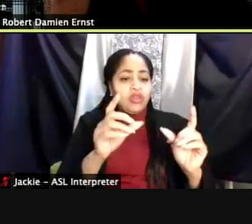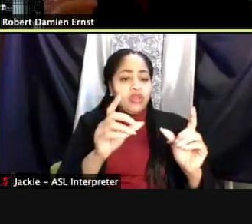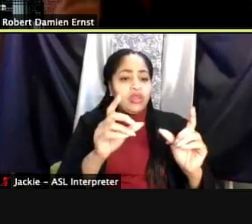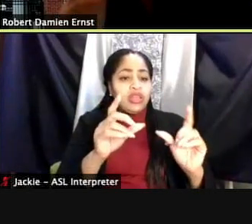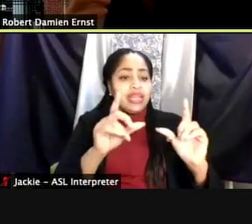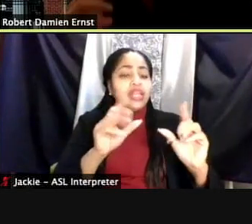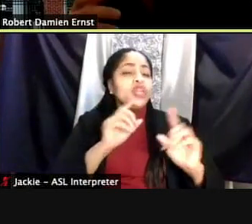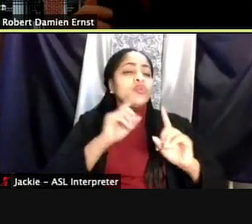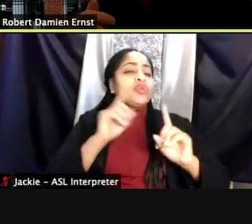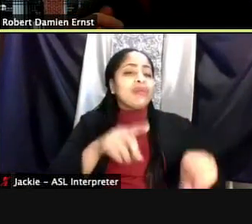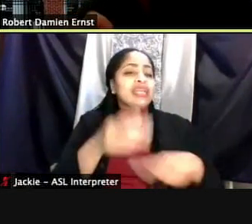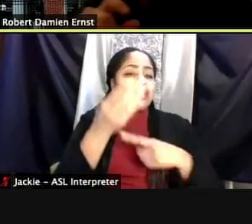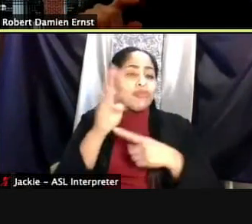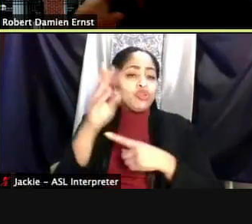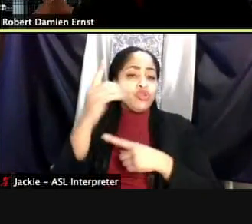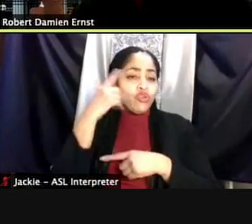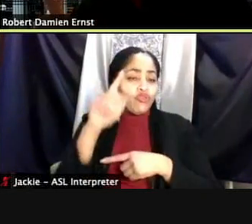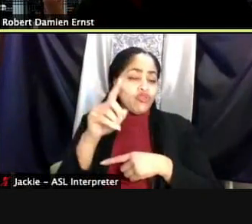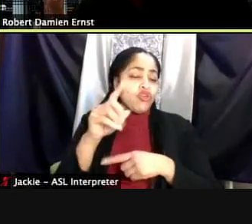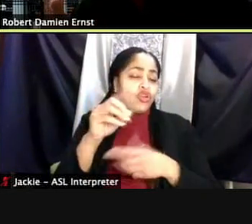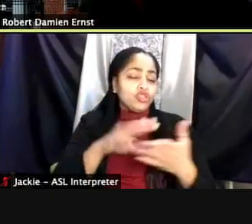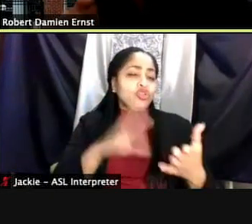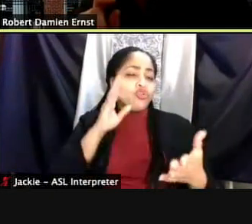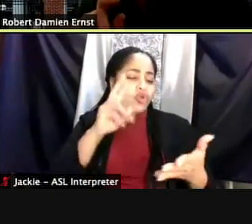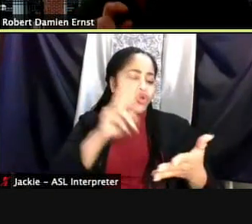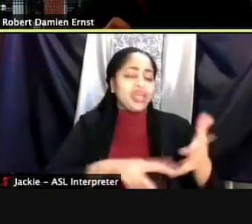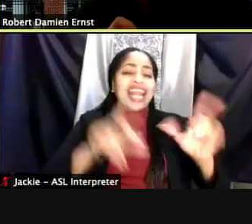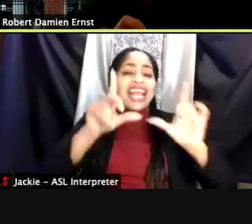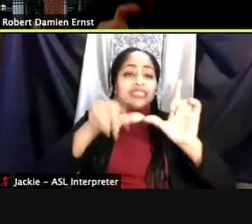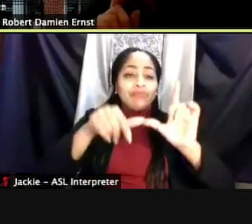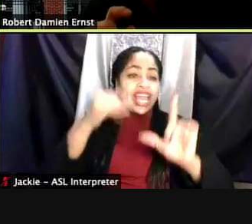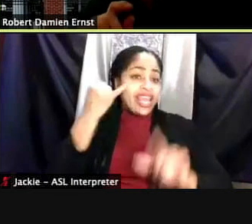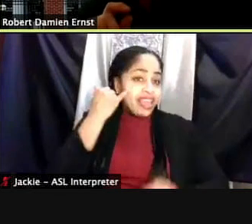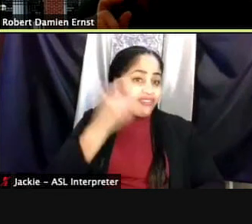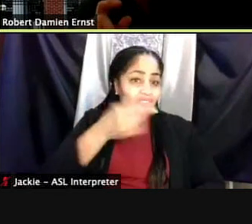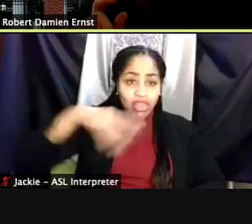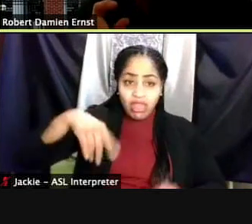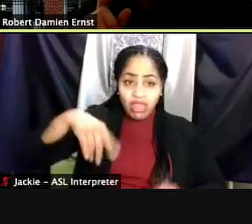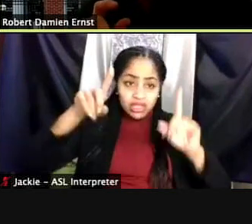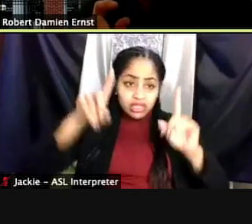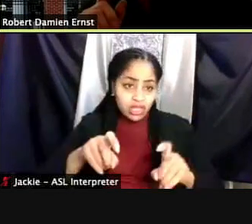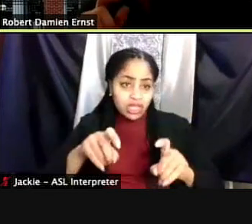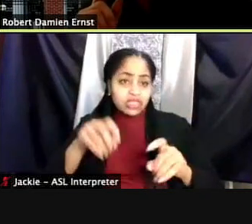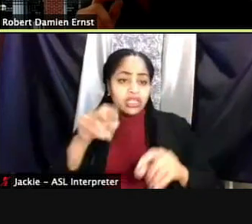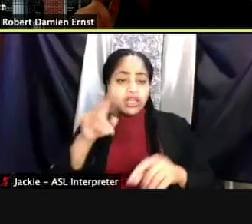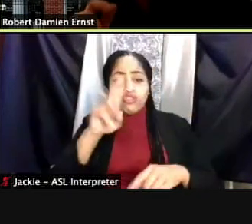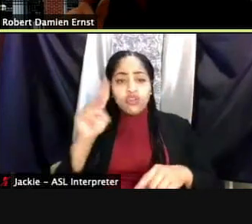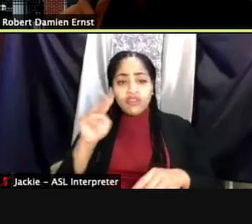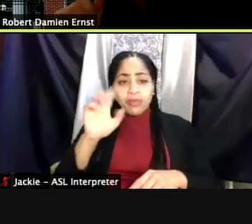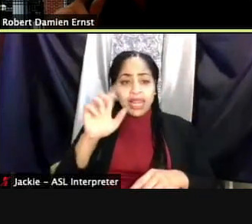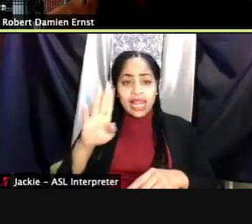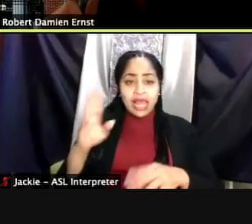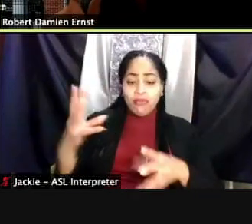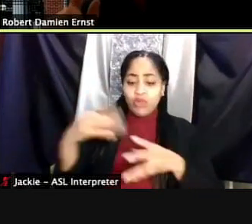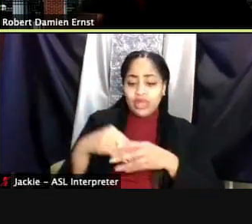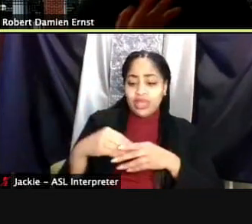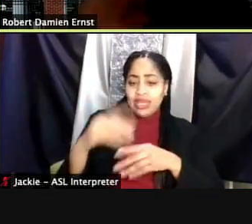the ResponsiBLUE for an undergraduate student will read expired if they haven't had a test at a U of M lab within the last eight days.